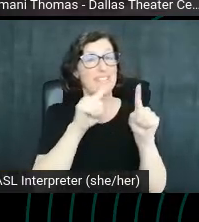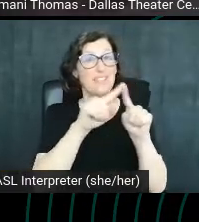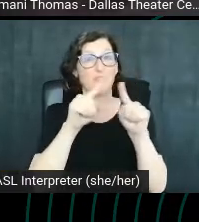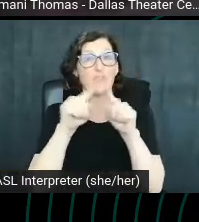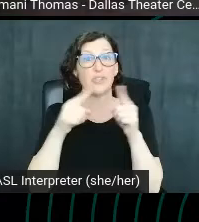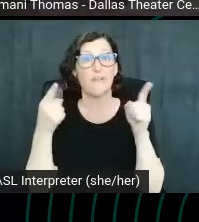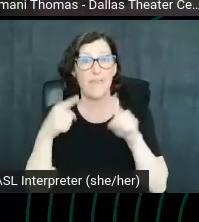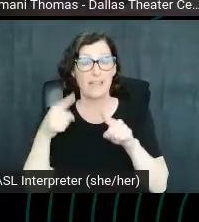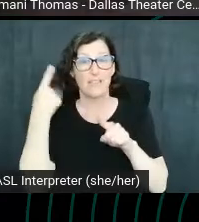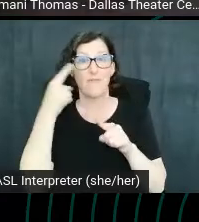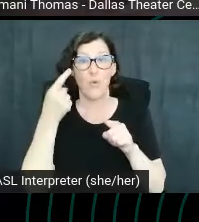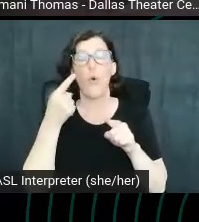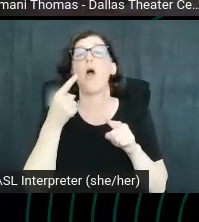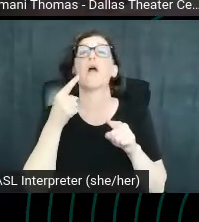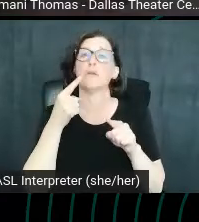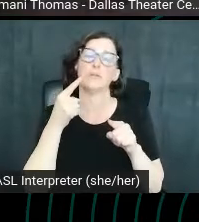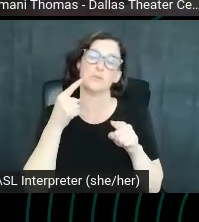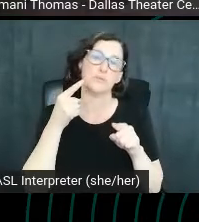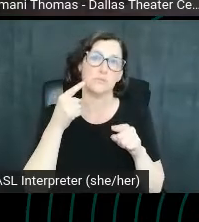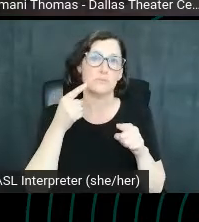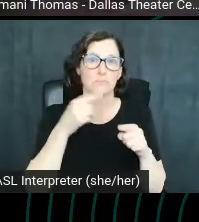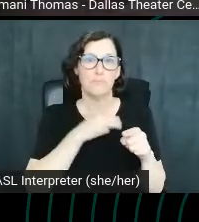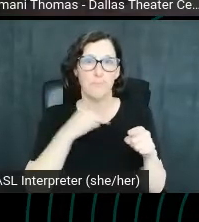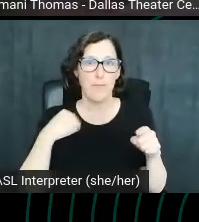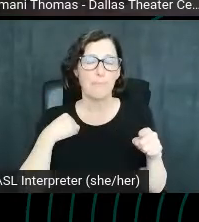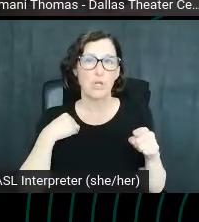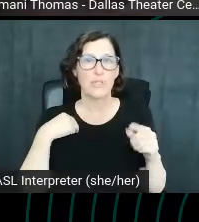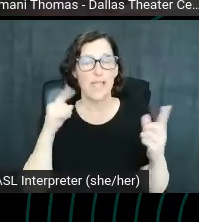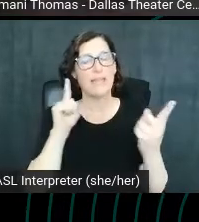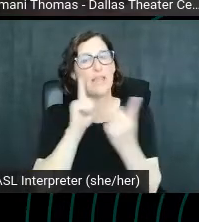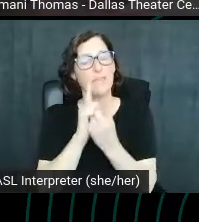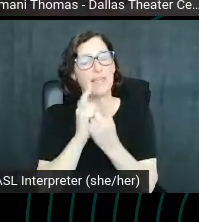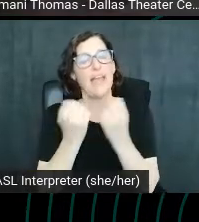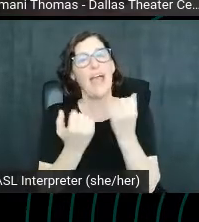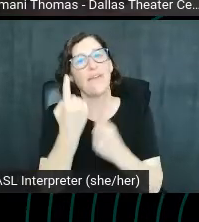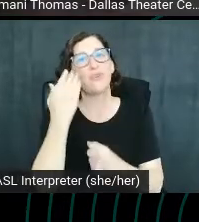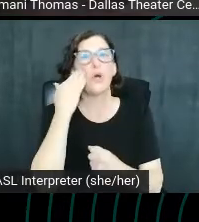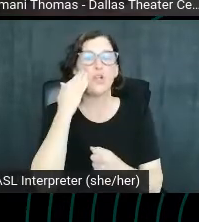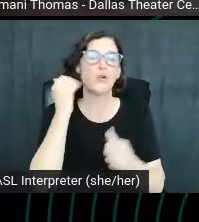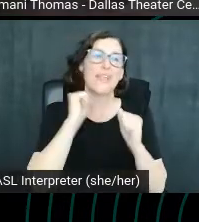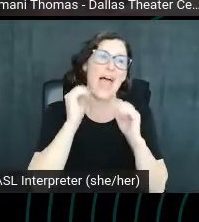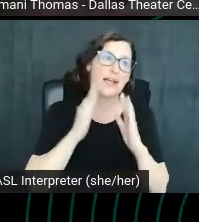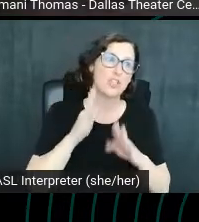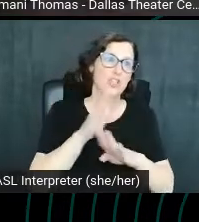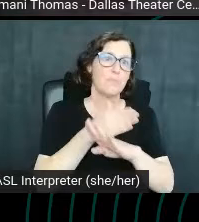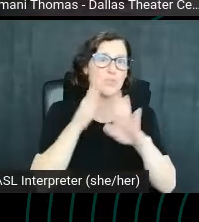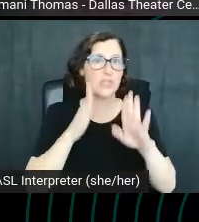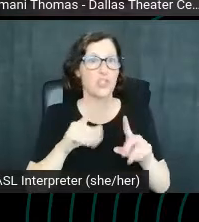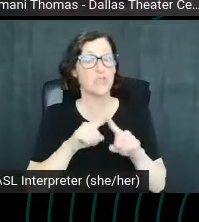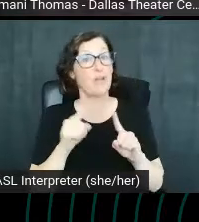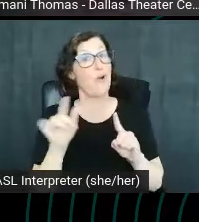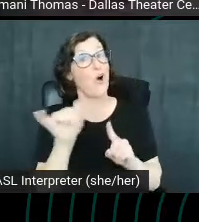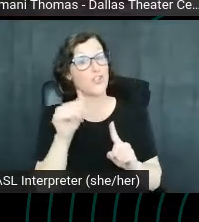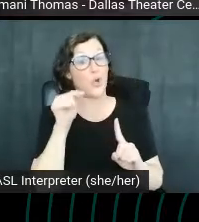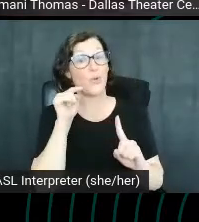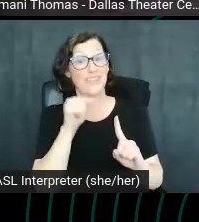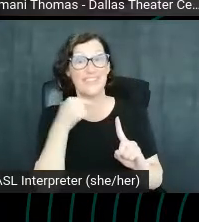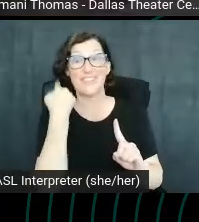and are acutally there mingling with them. Sure, everyone knows the actors and musicians, but these are also the faces of your organization, so why not show them off?